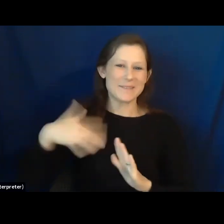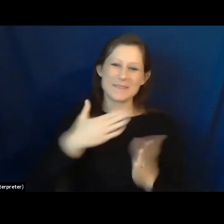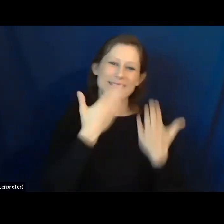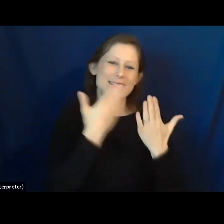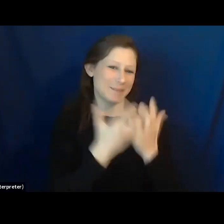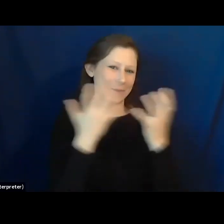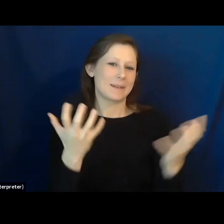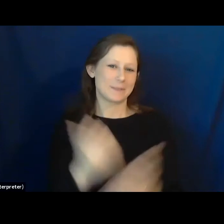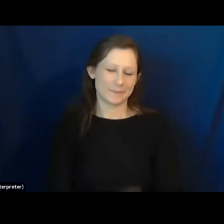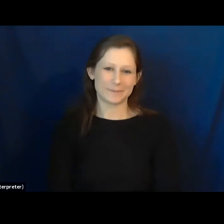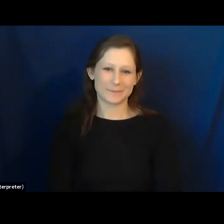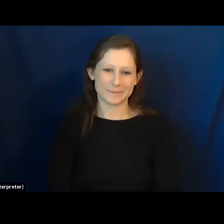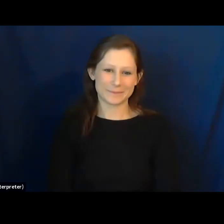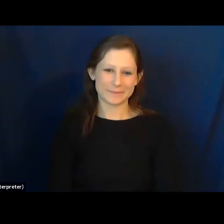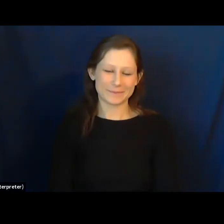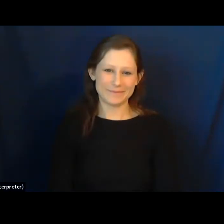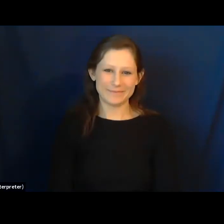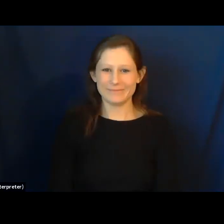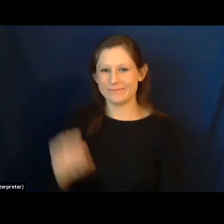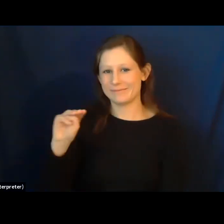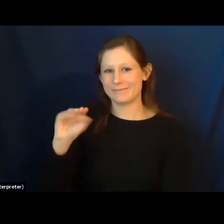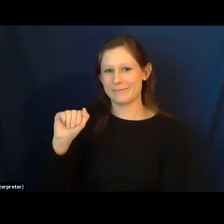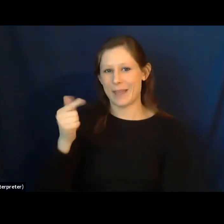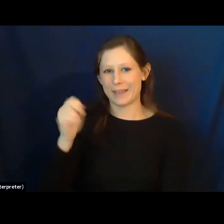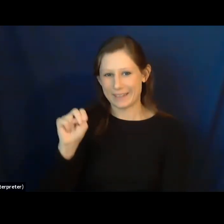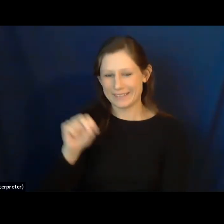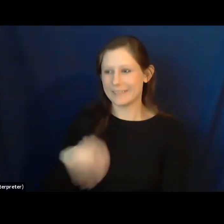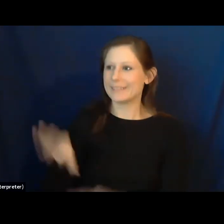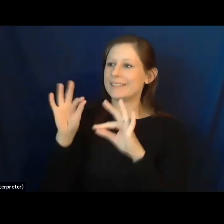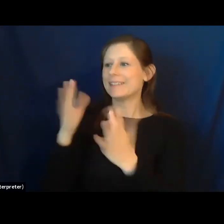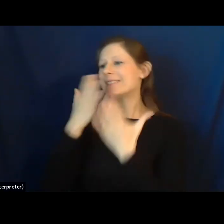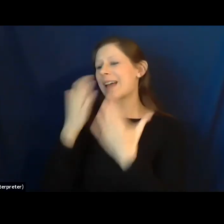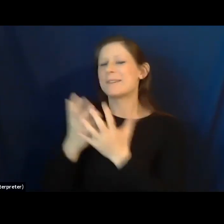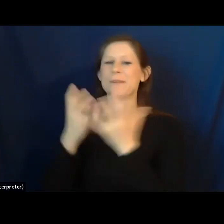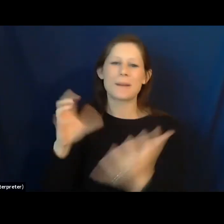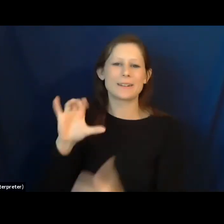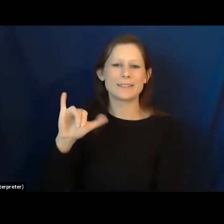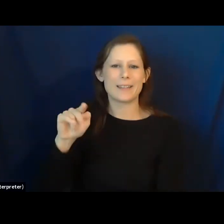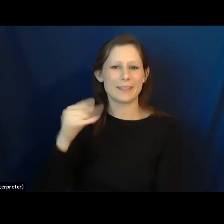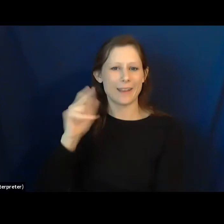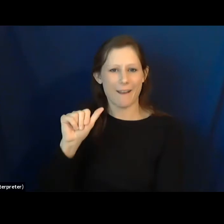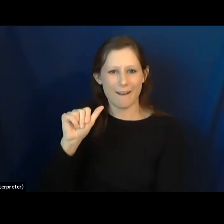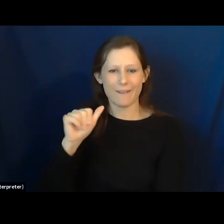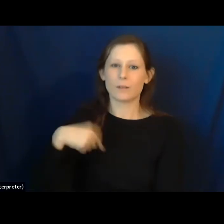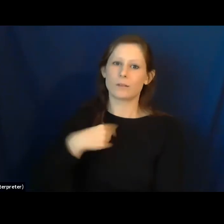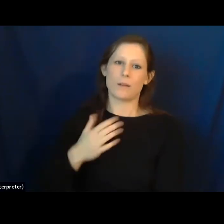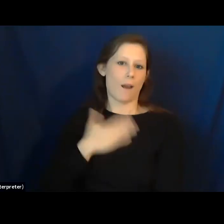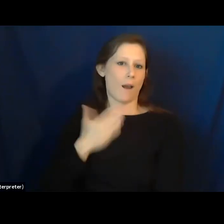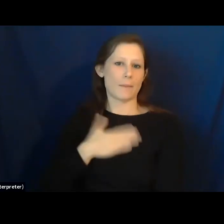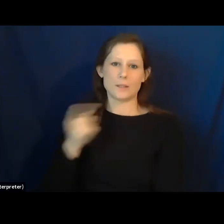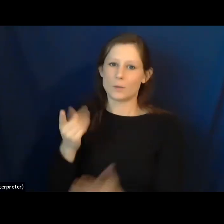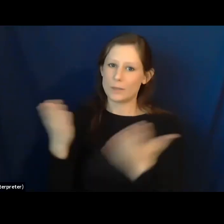Thank you, Cynthia. We're we're so glad to have you and to have everything that